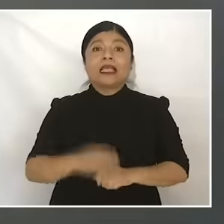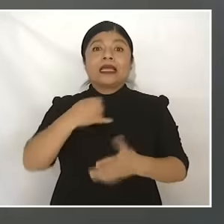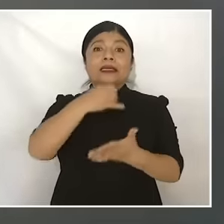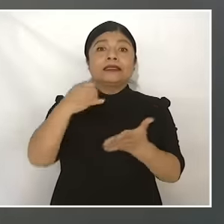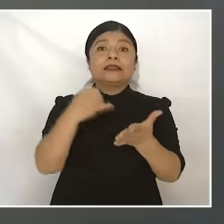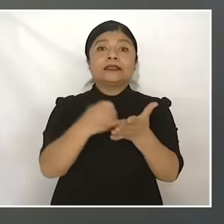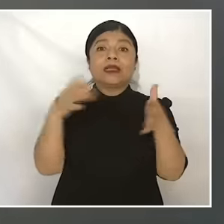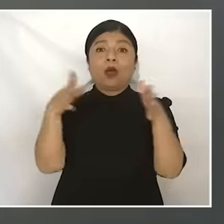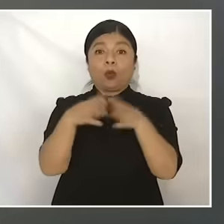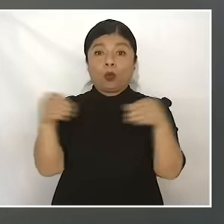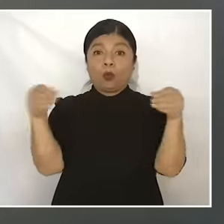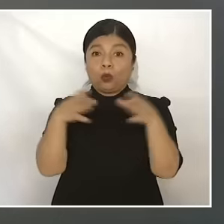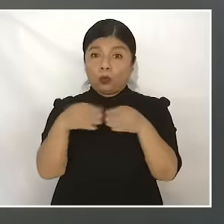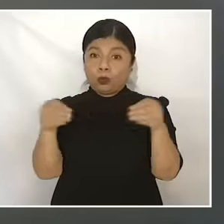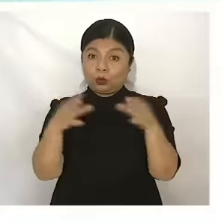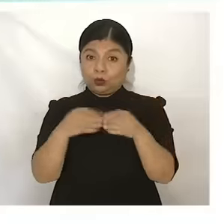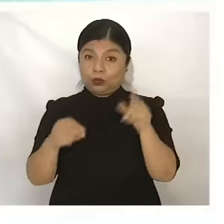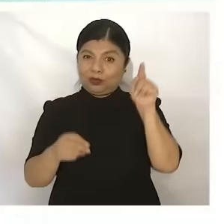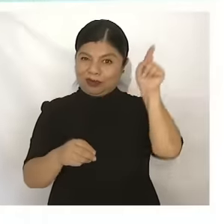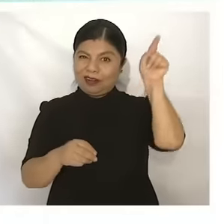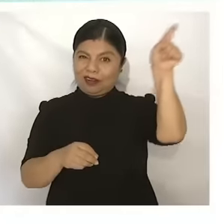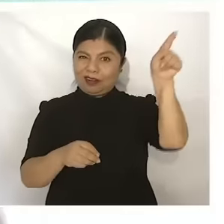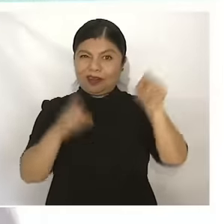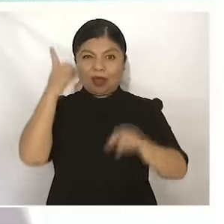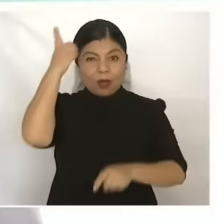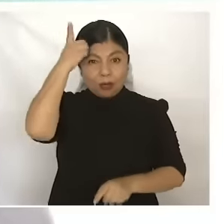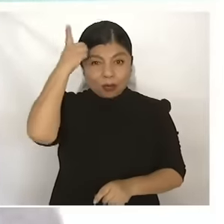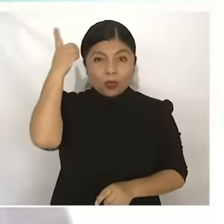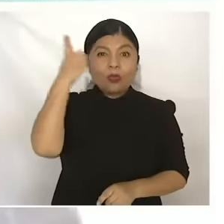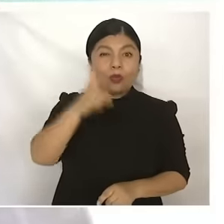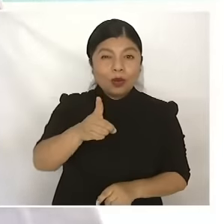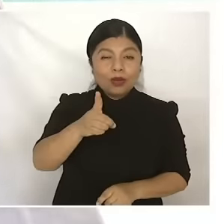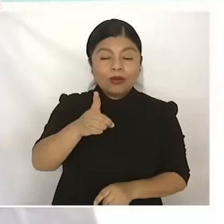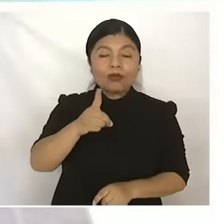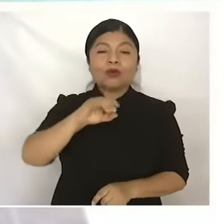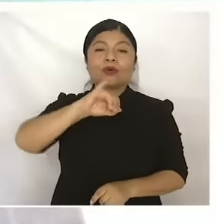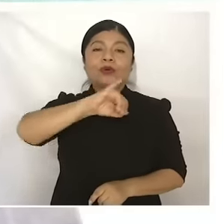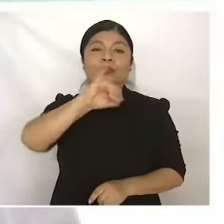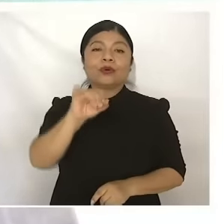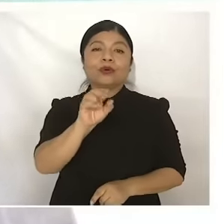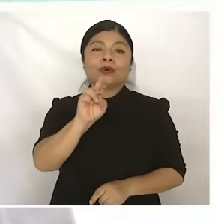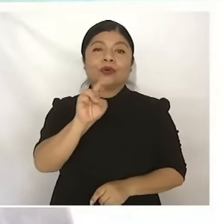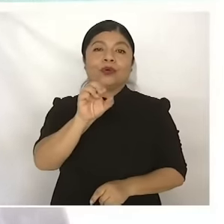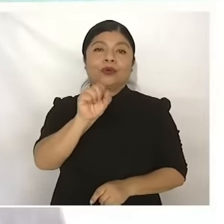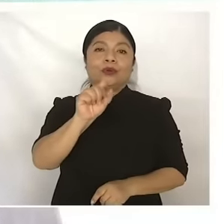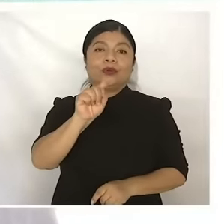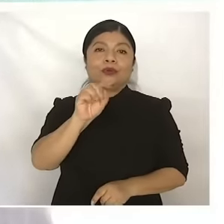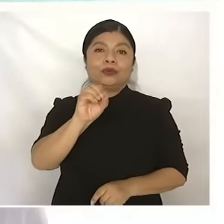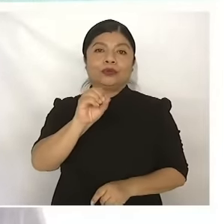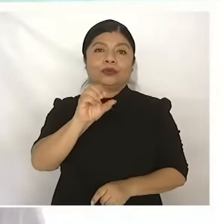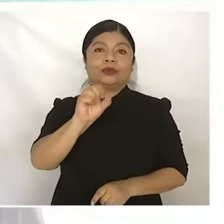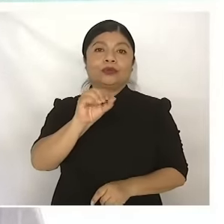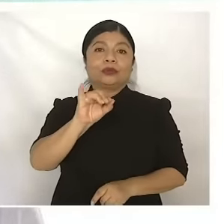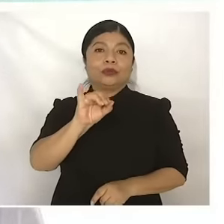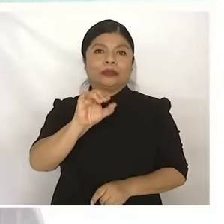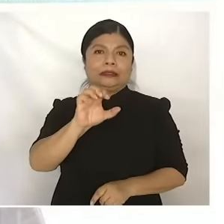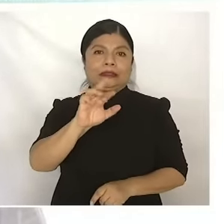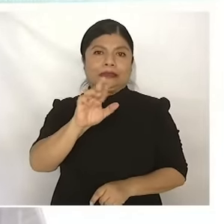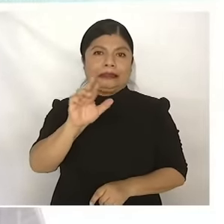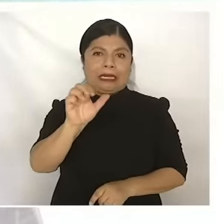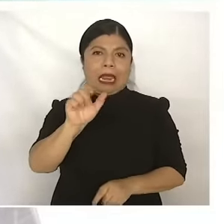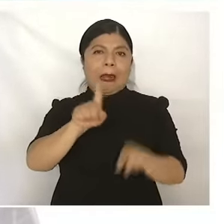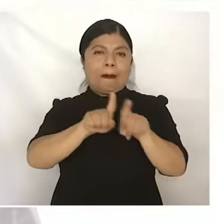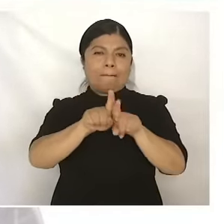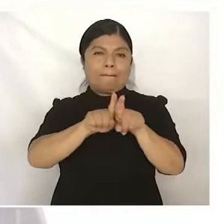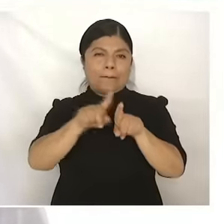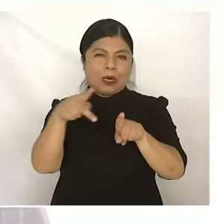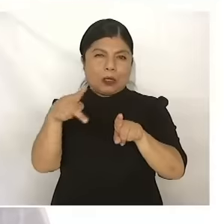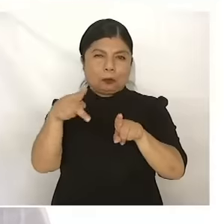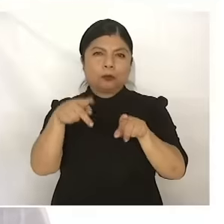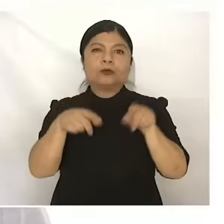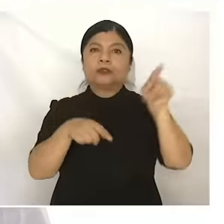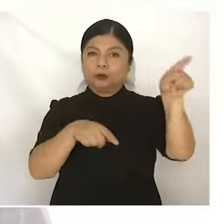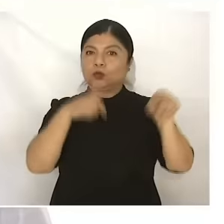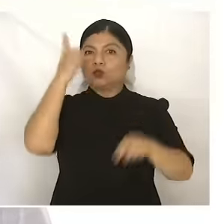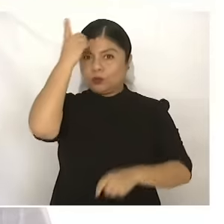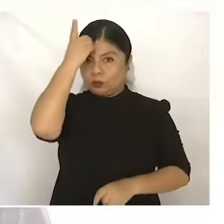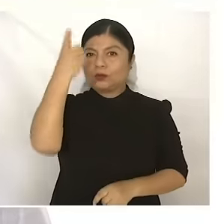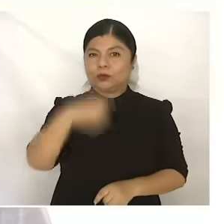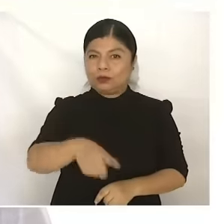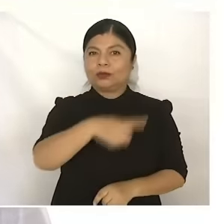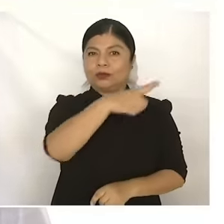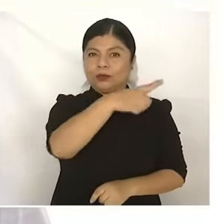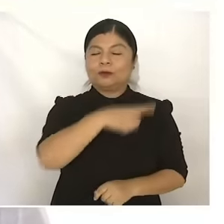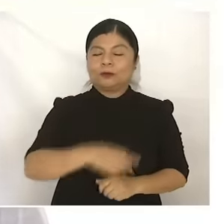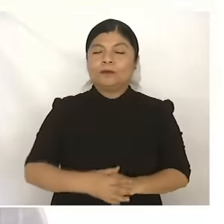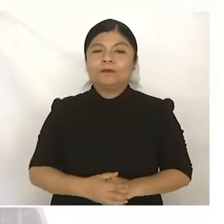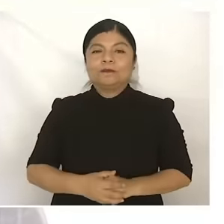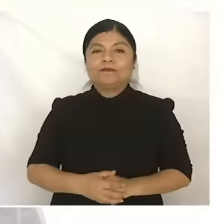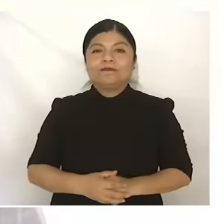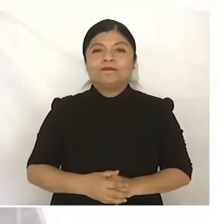to the brother of Maestro Justo Sierra, the entire island and a son of Bernardo Reyes was also